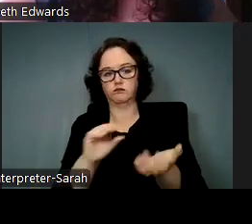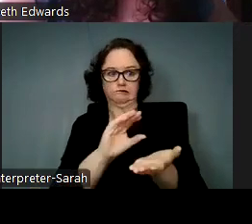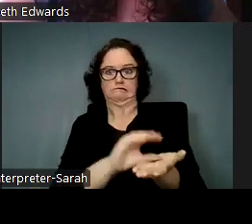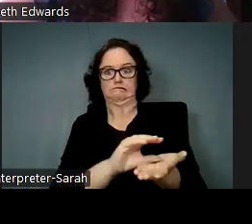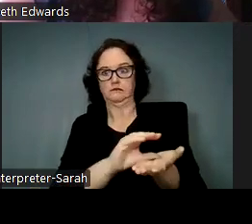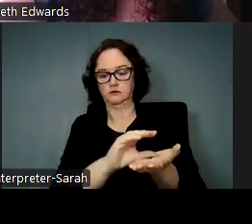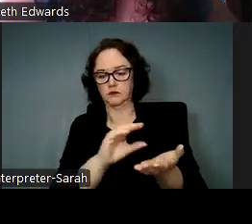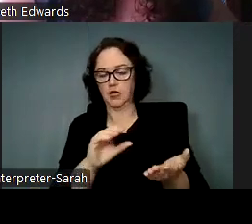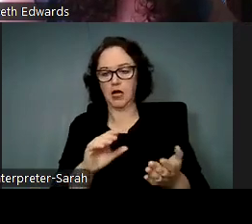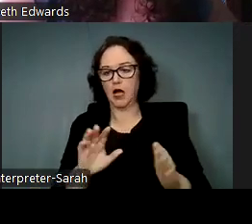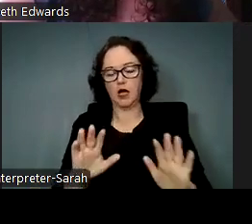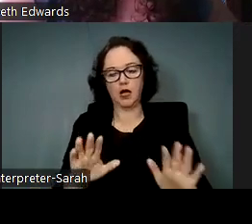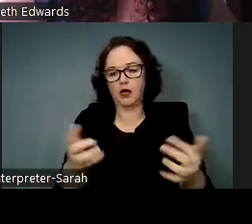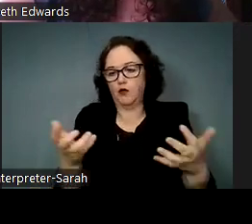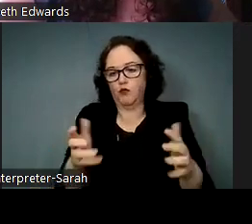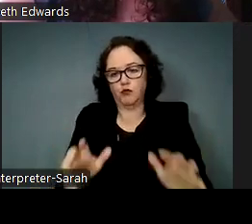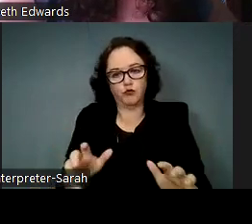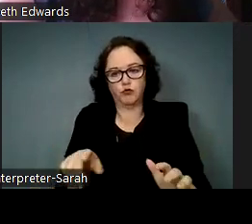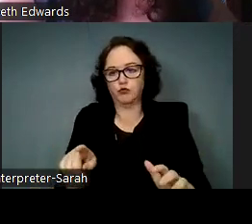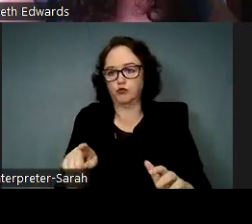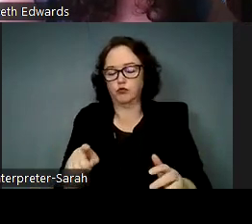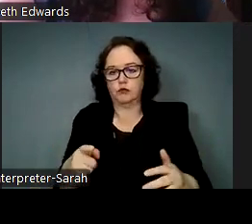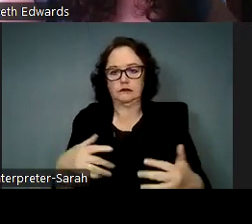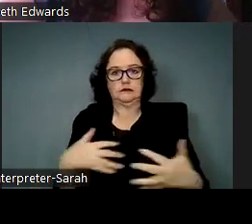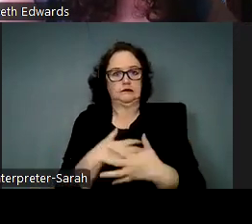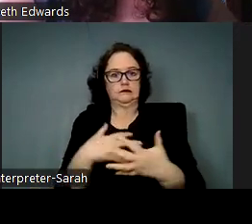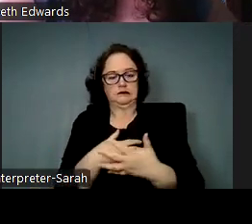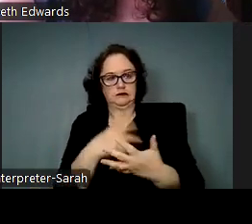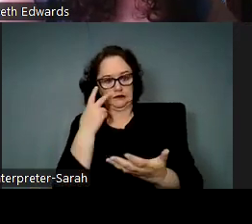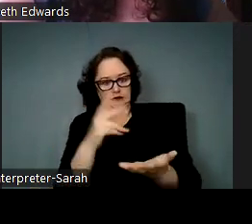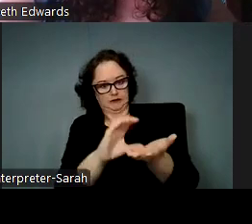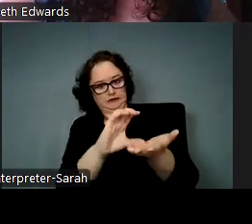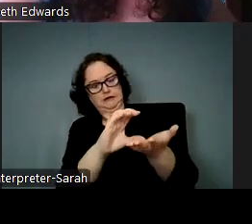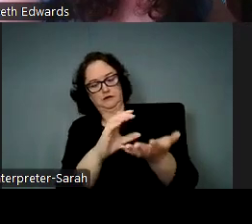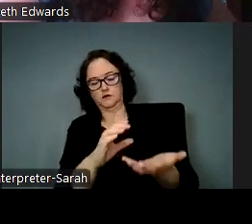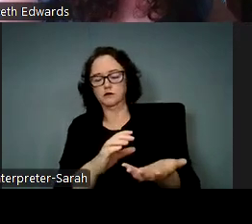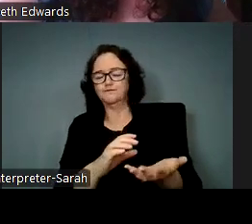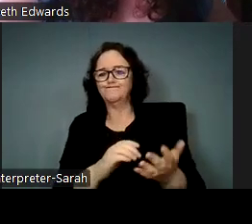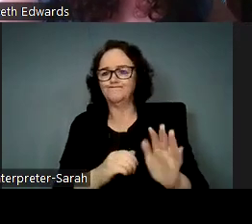intimidating to you. And it can be very confusing, as others